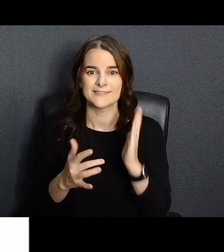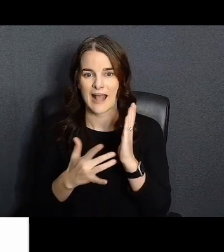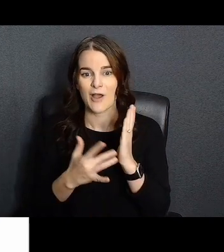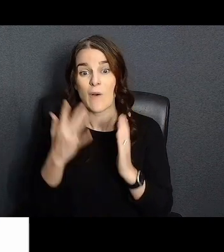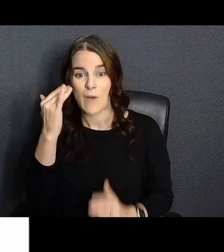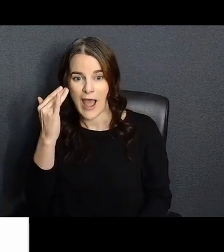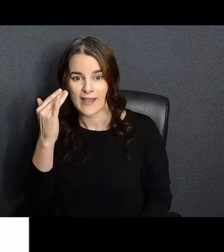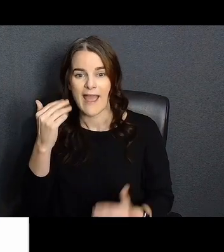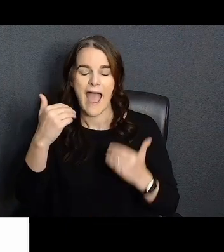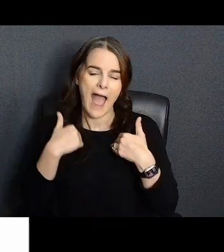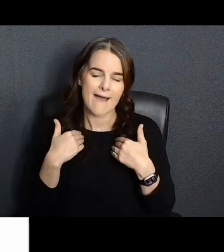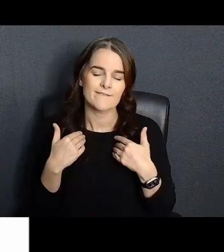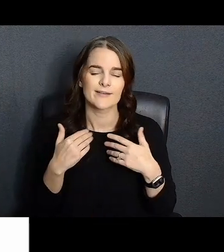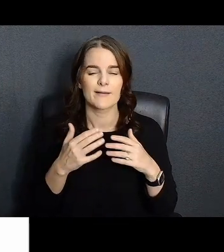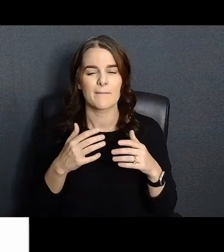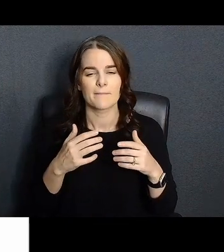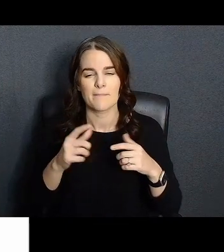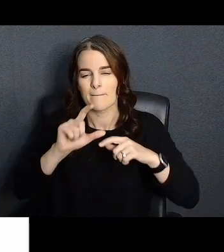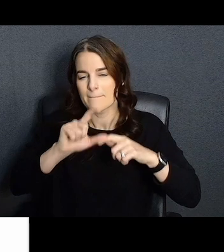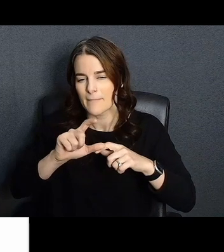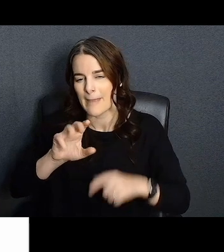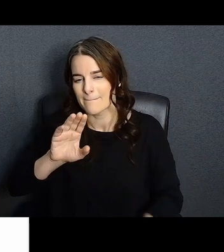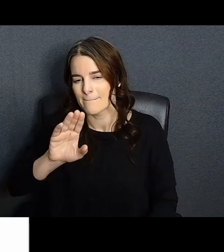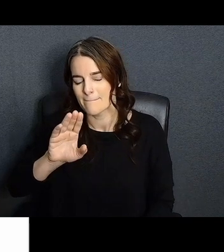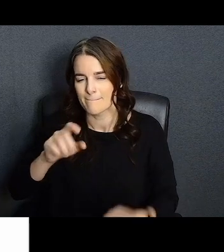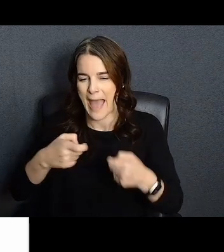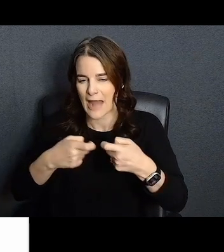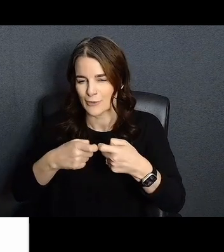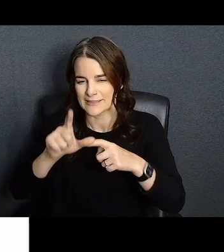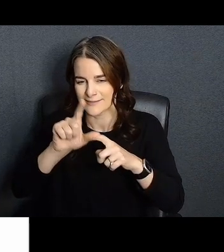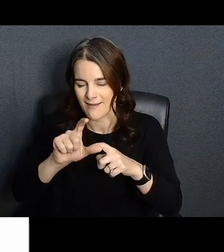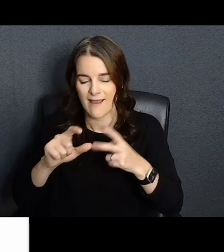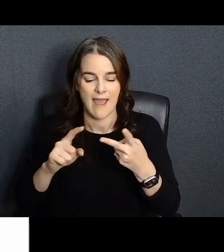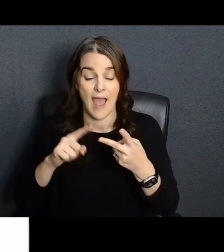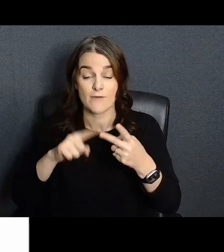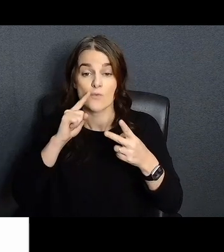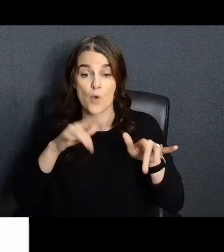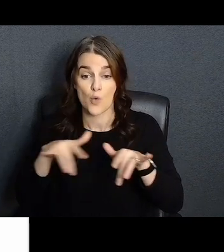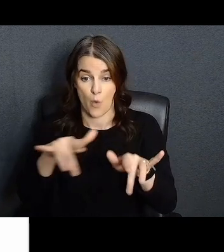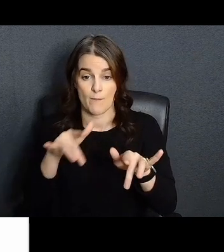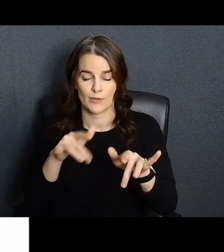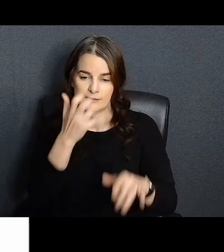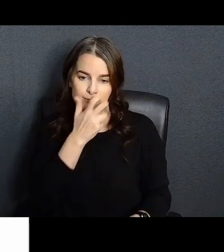because they have batteries and they have recordable speech on them.